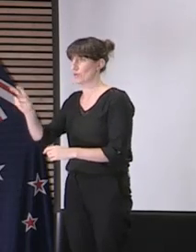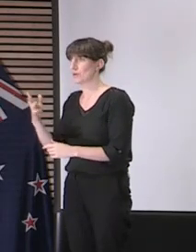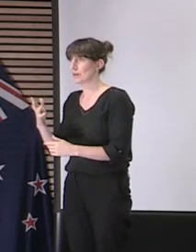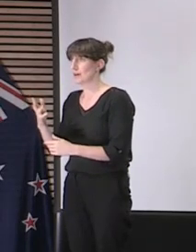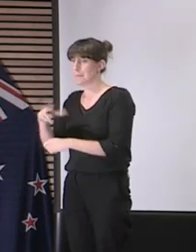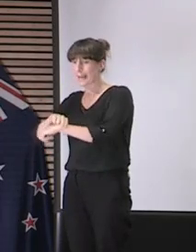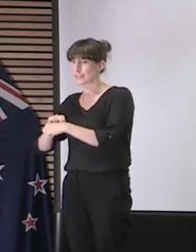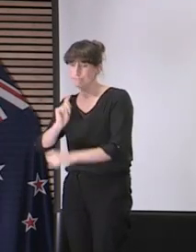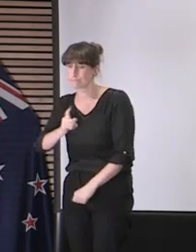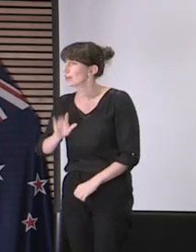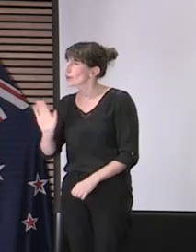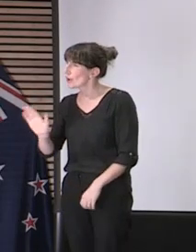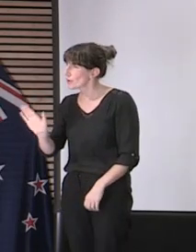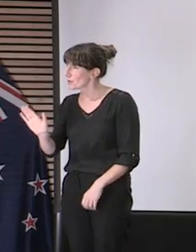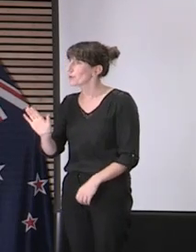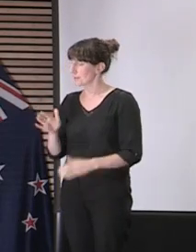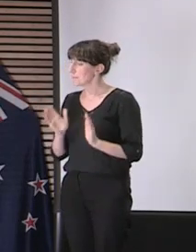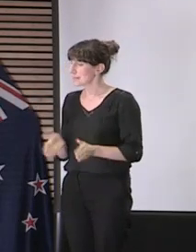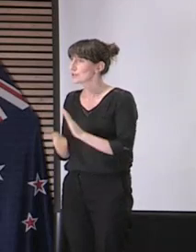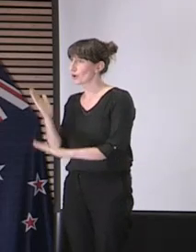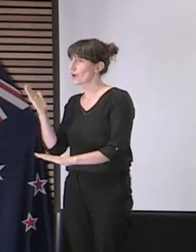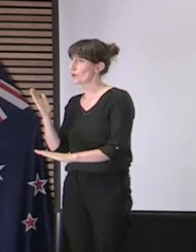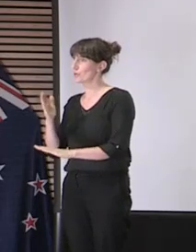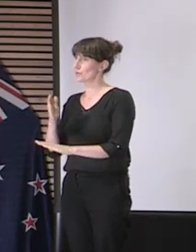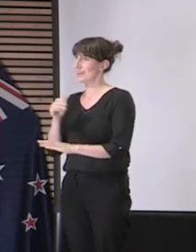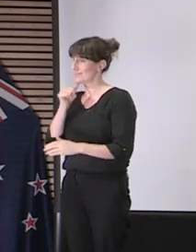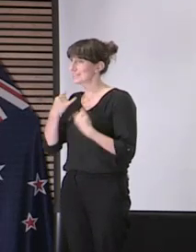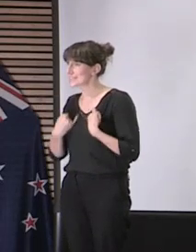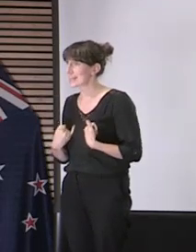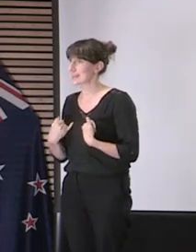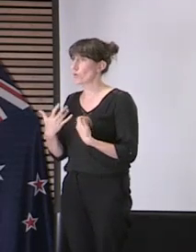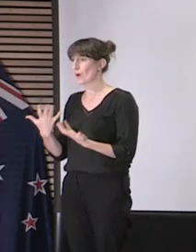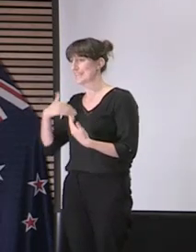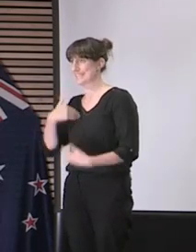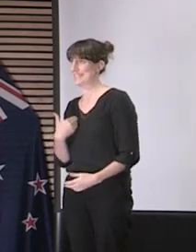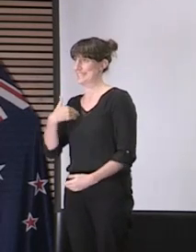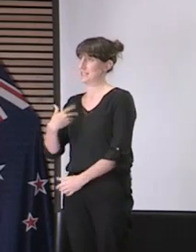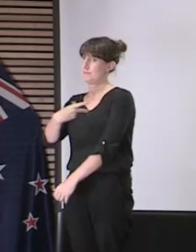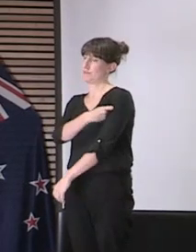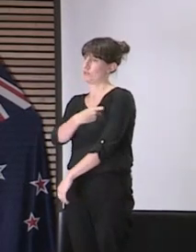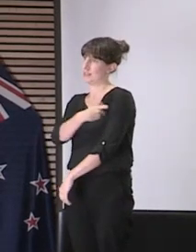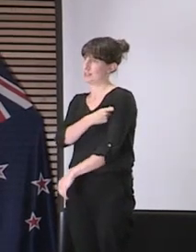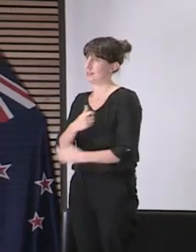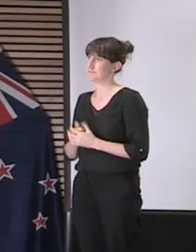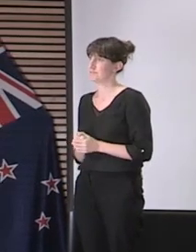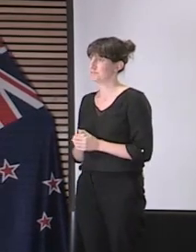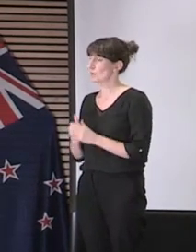have. That is also regarded as essential travel and you will not get into trouble with the police for doing so. We do